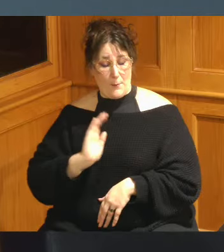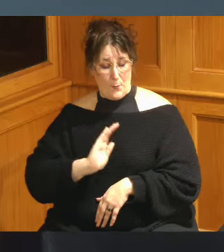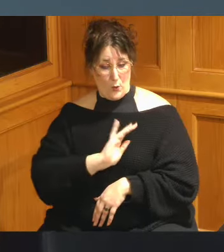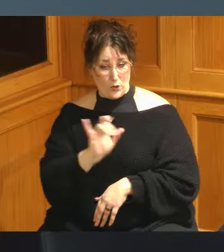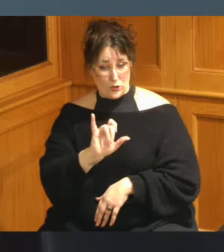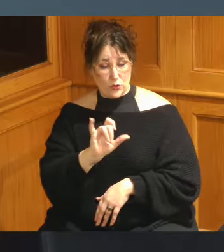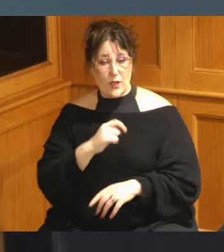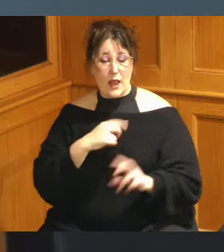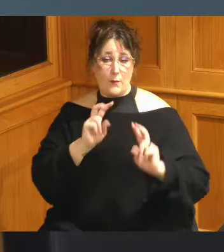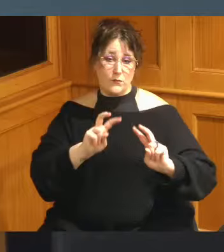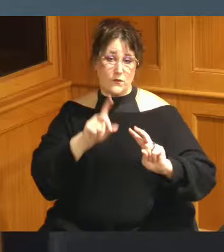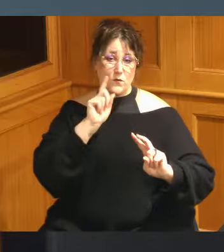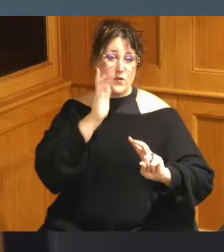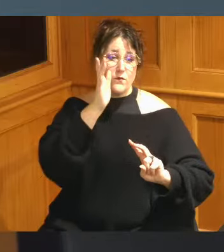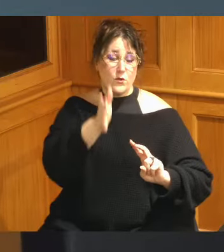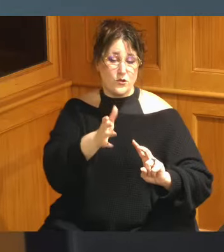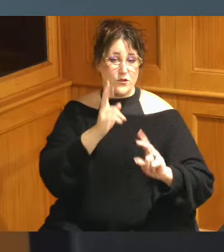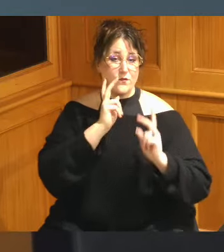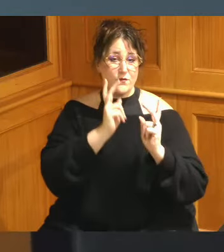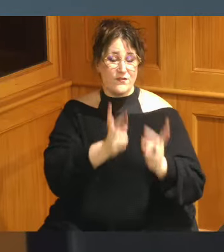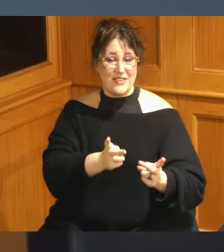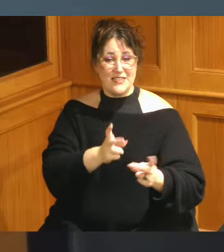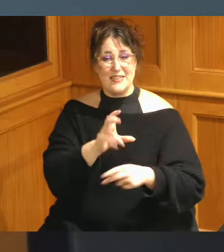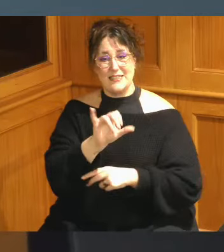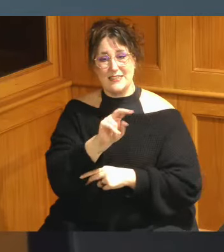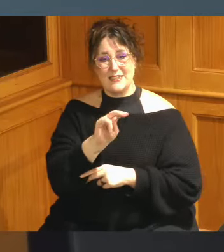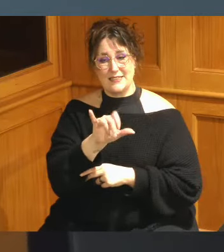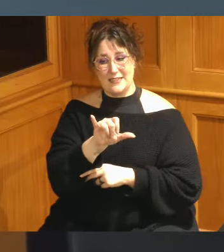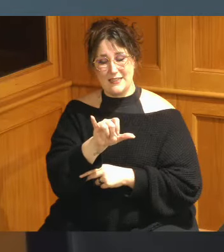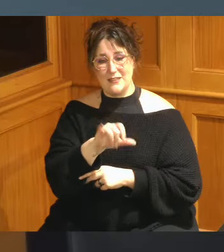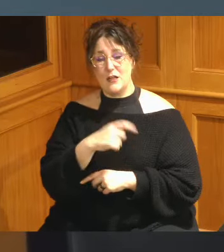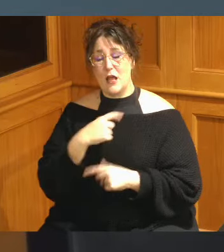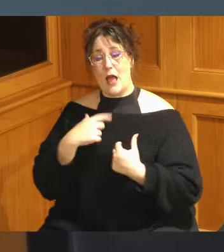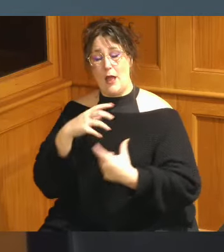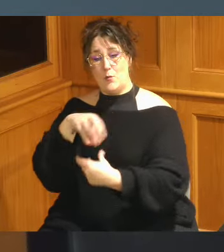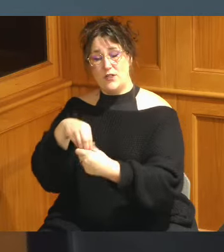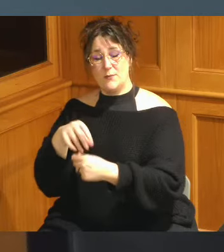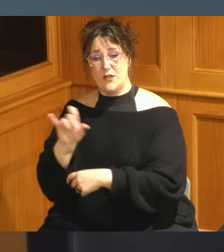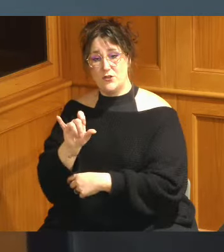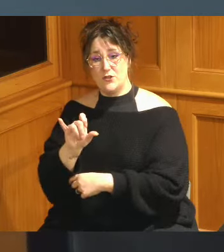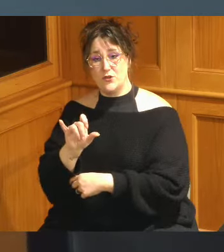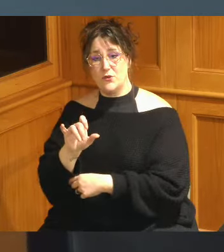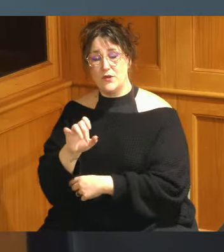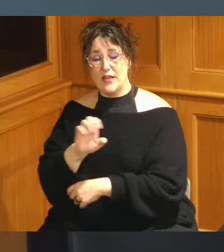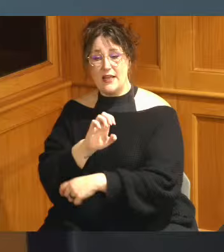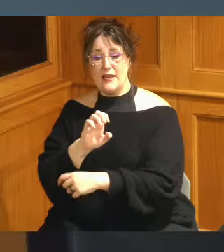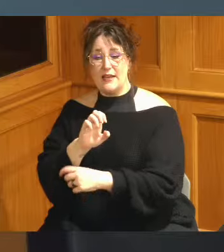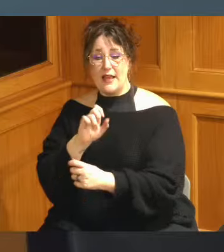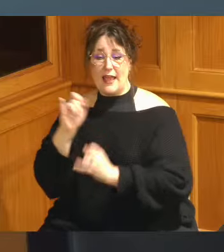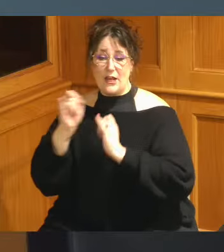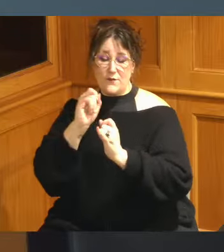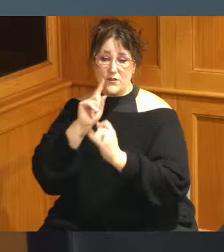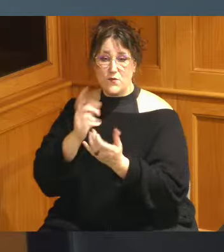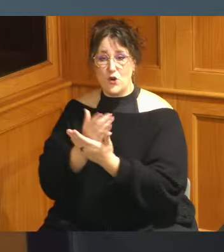looking forward to the future for Visit Cincy. also participated in interviews for a new JFS